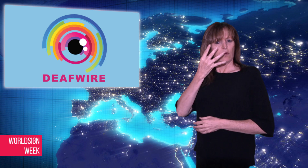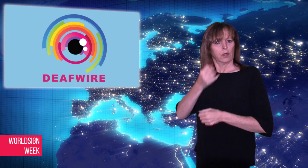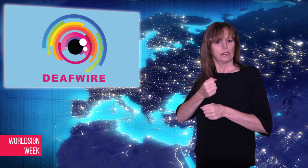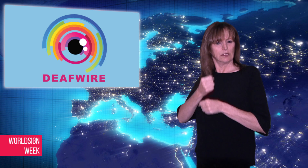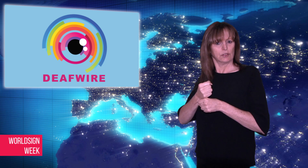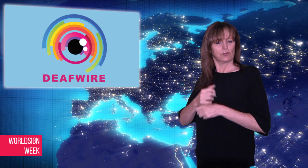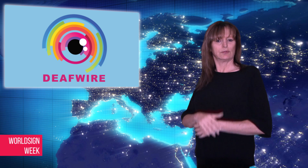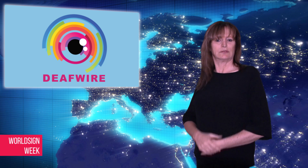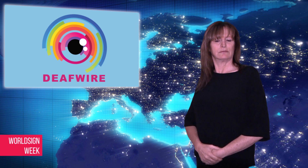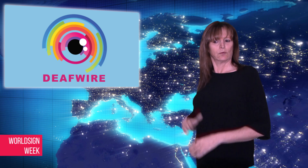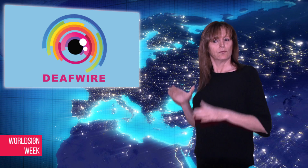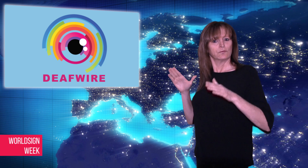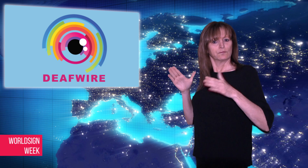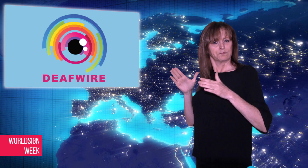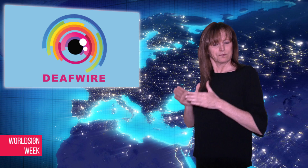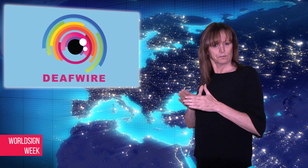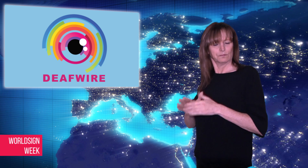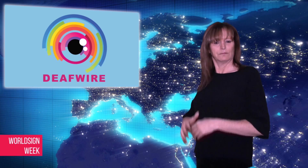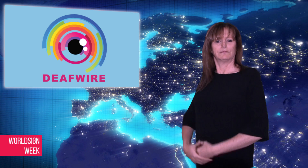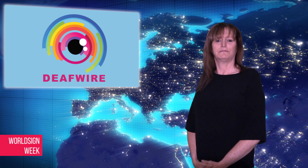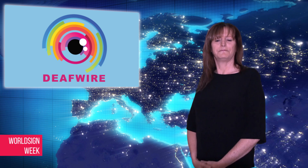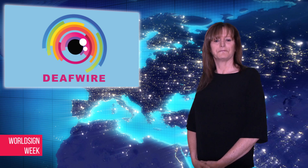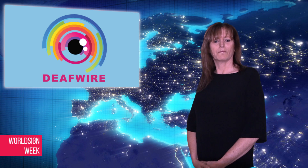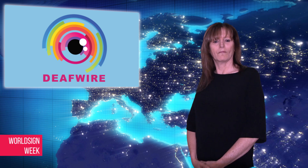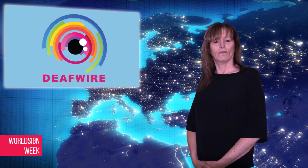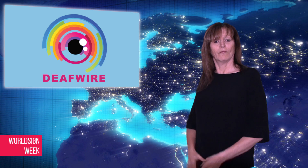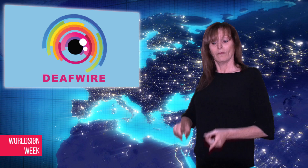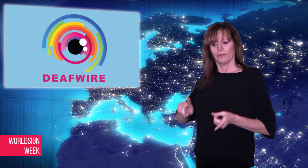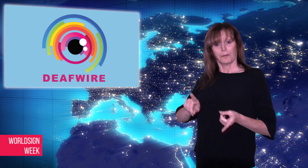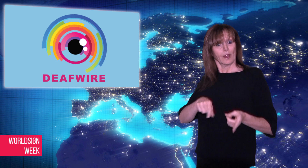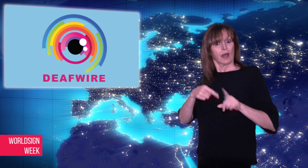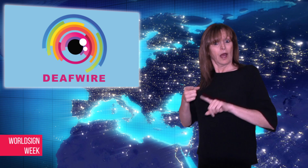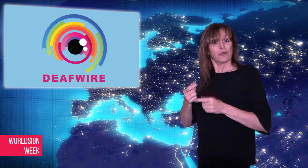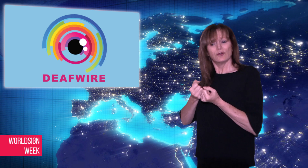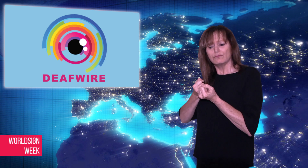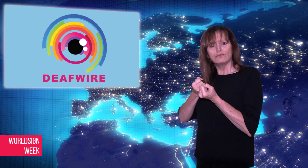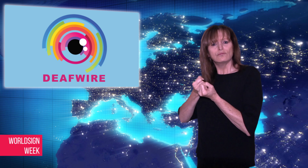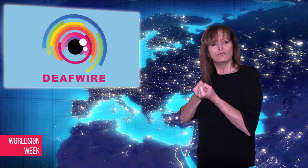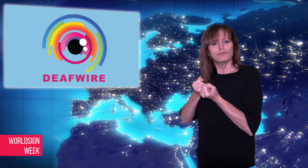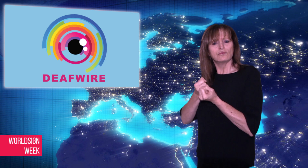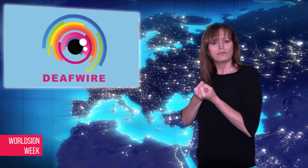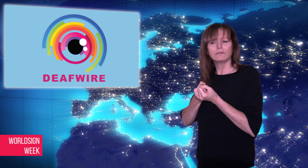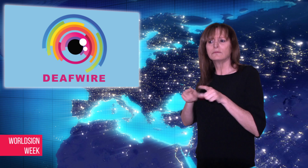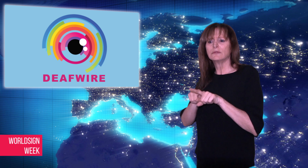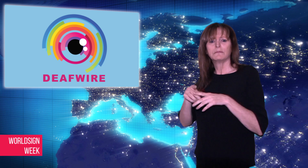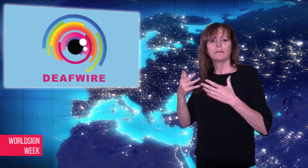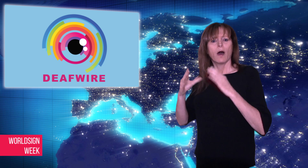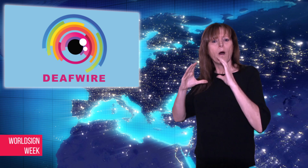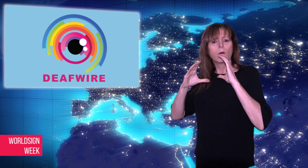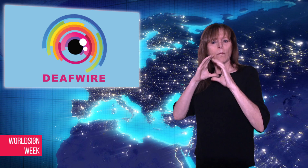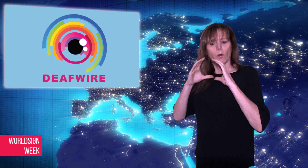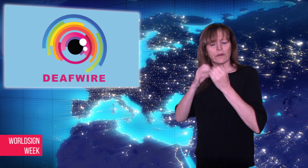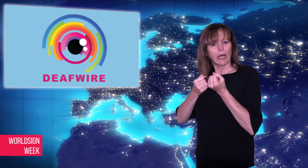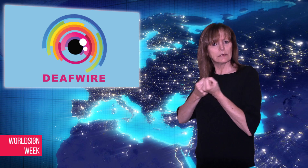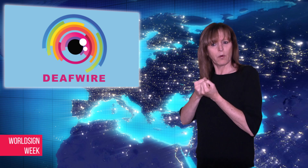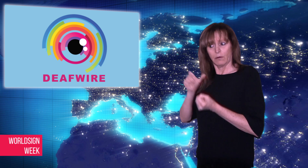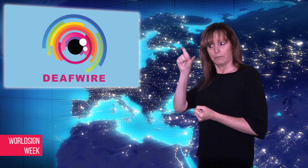communicate in the classroom, British Sign Language classes and family